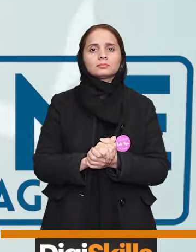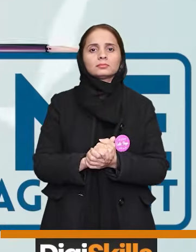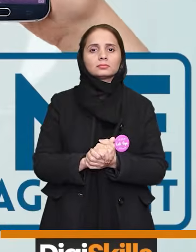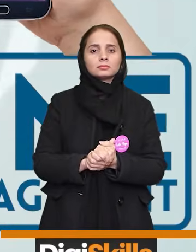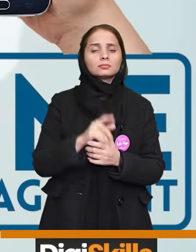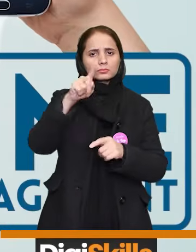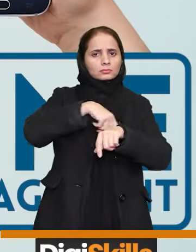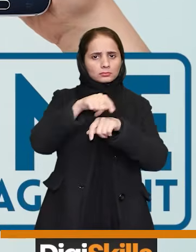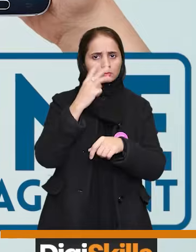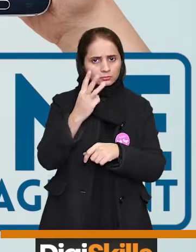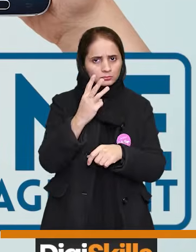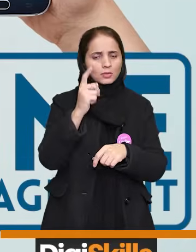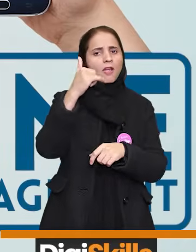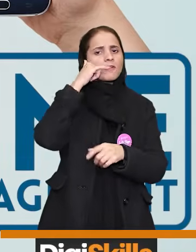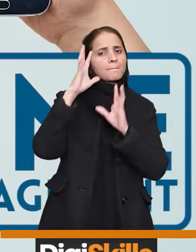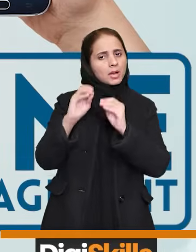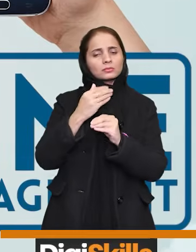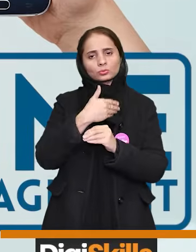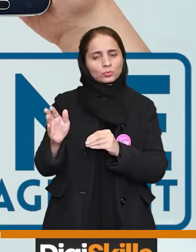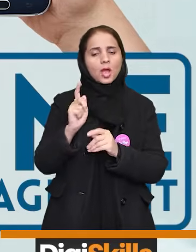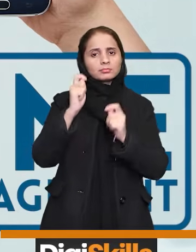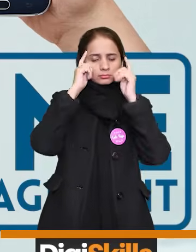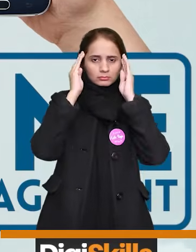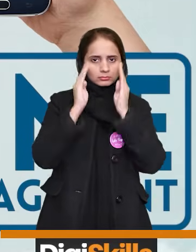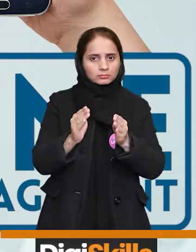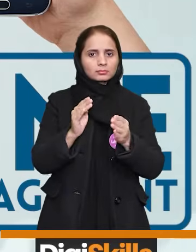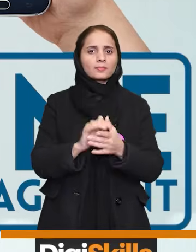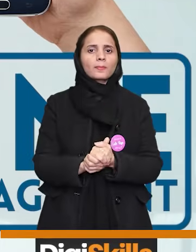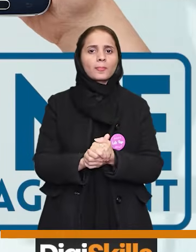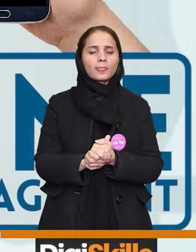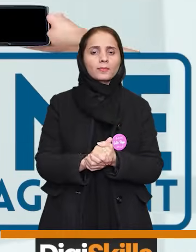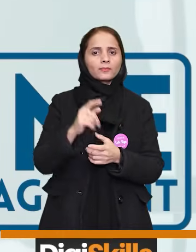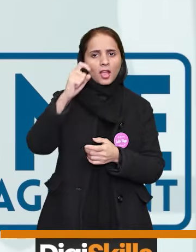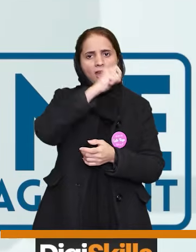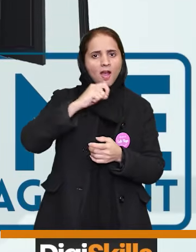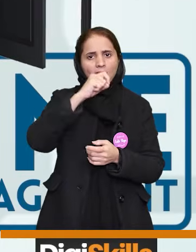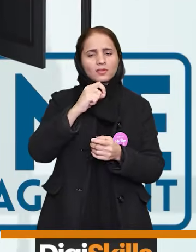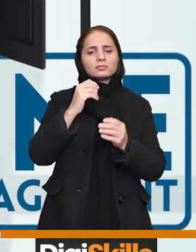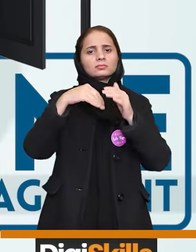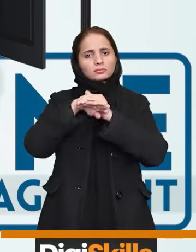if you have to work for 3 hours, switch off your mobile. If you are working from home,